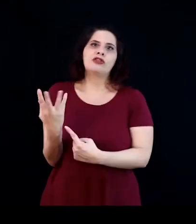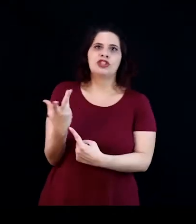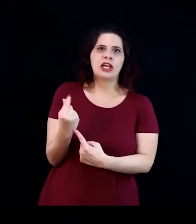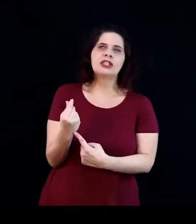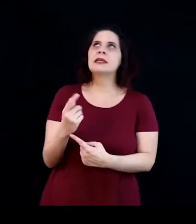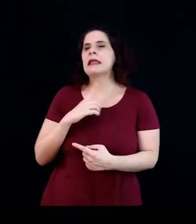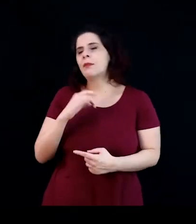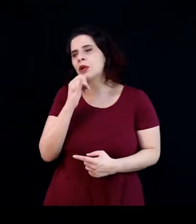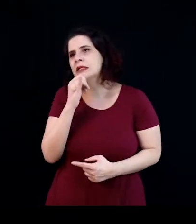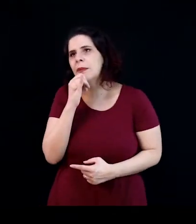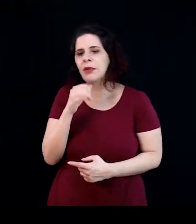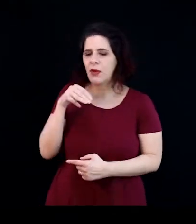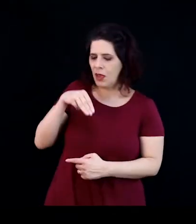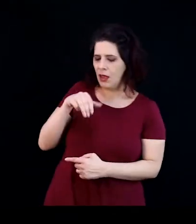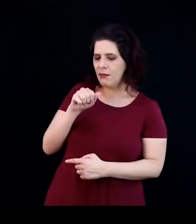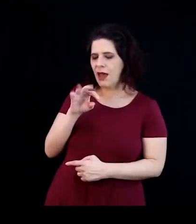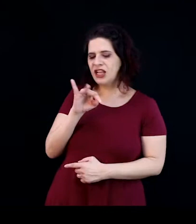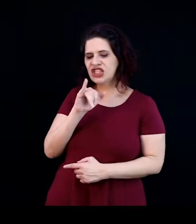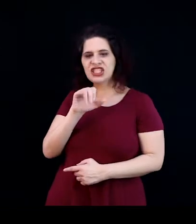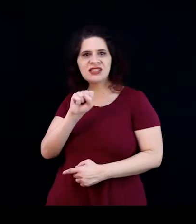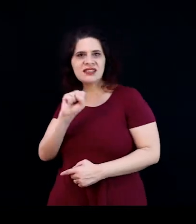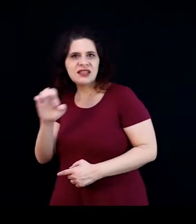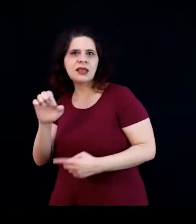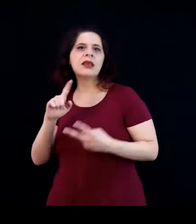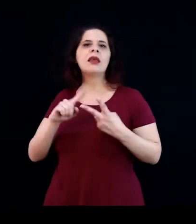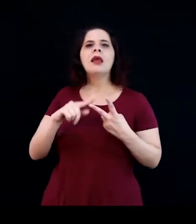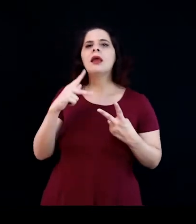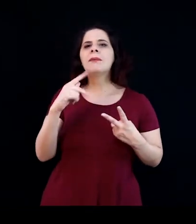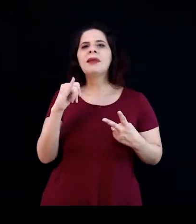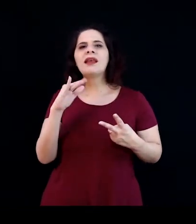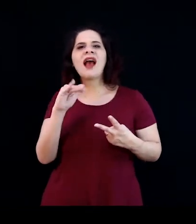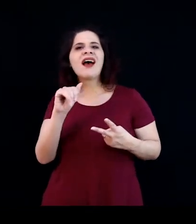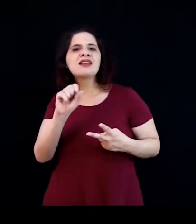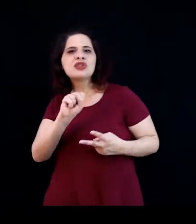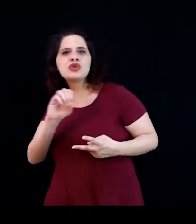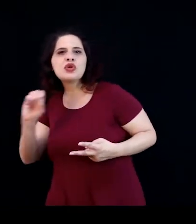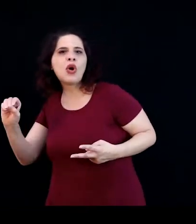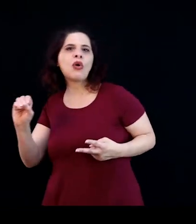well, among others, Matisse and Picasso.